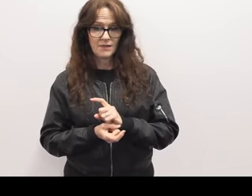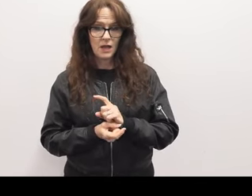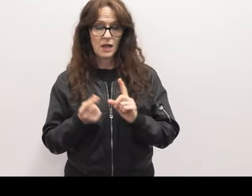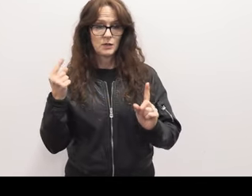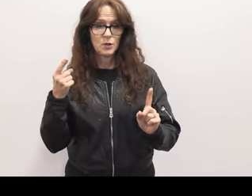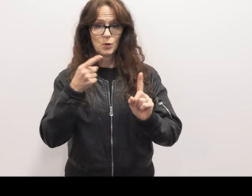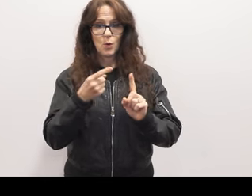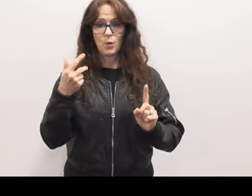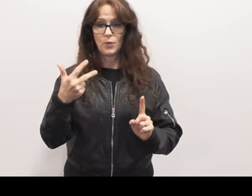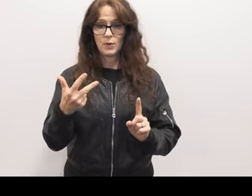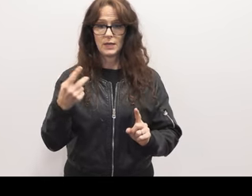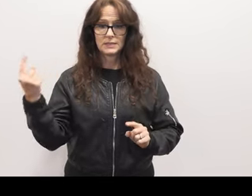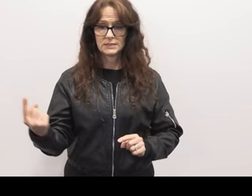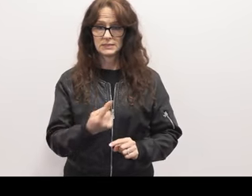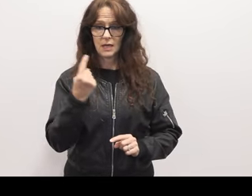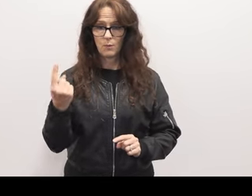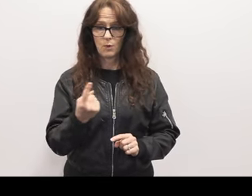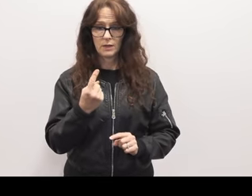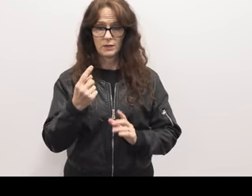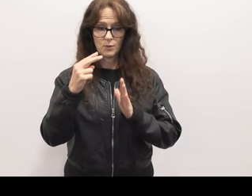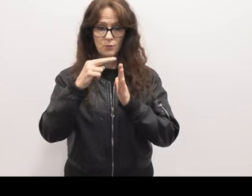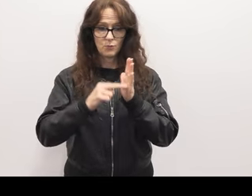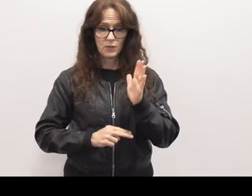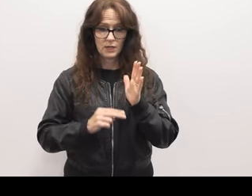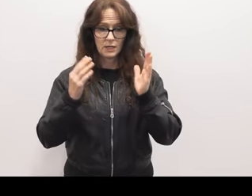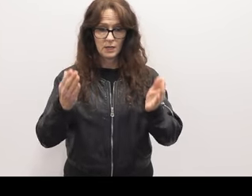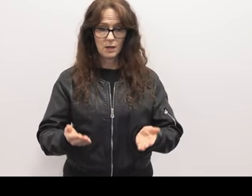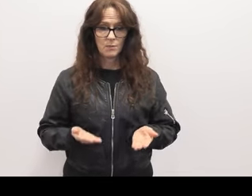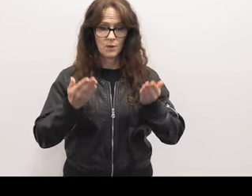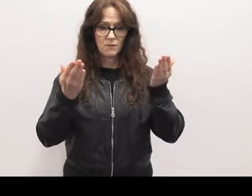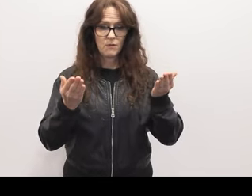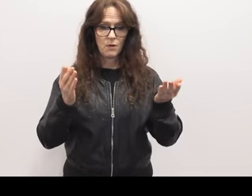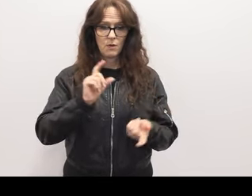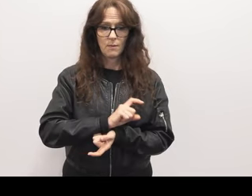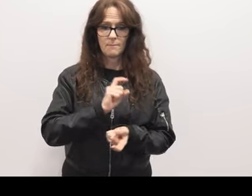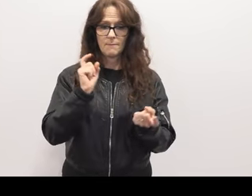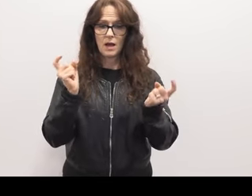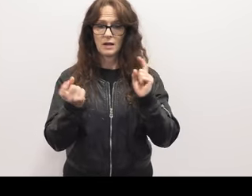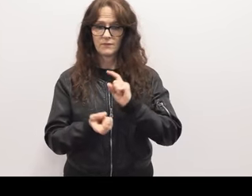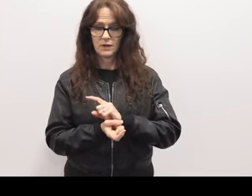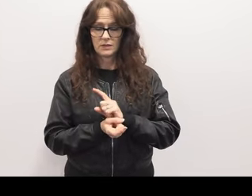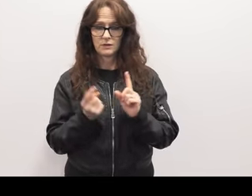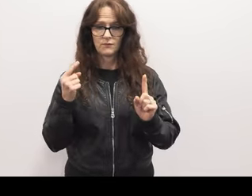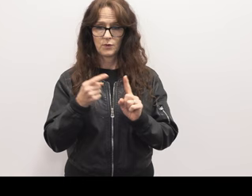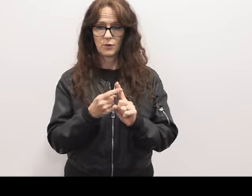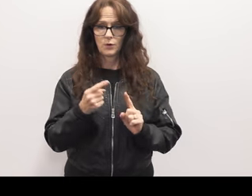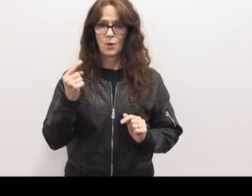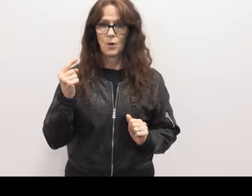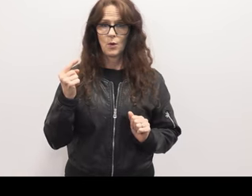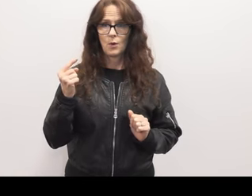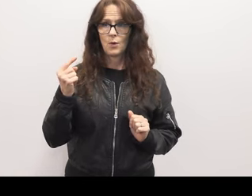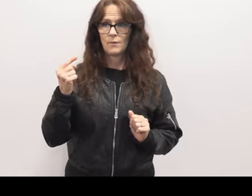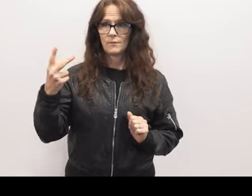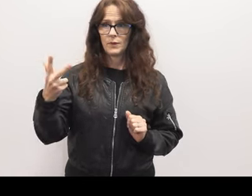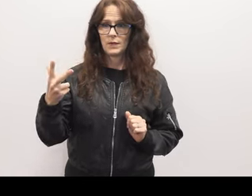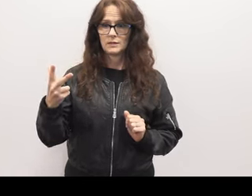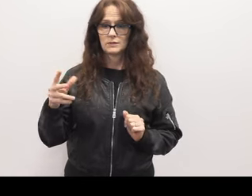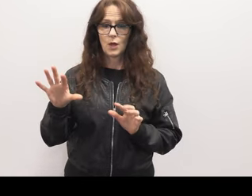Will someone read the proposed modification for goal three? [Jill Baker] Sure. So this is lifting from our district goals